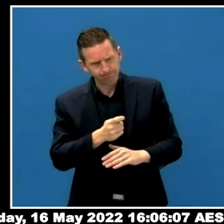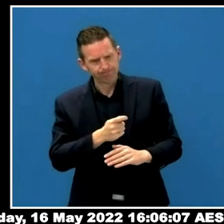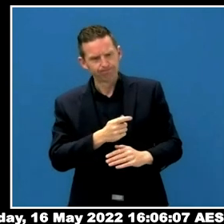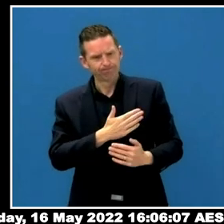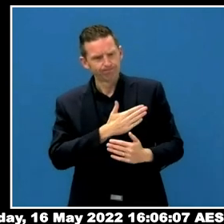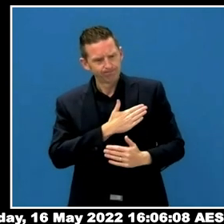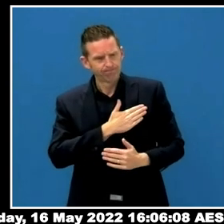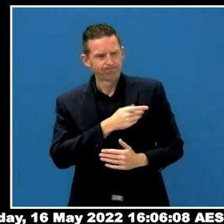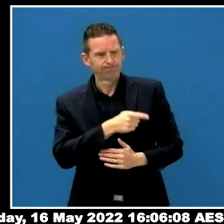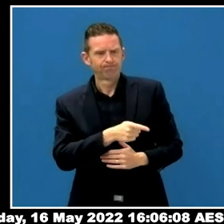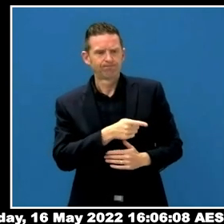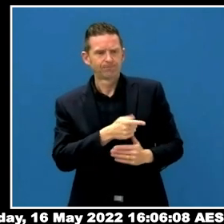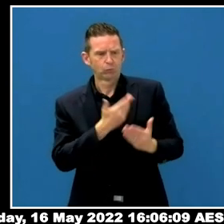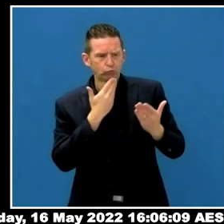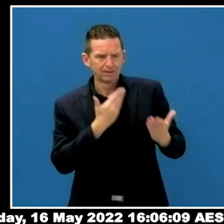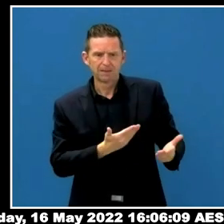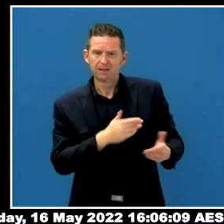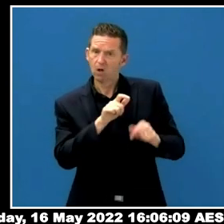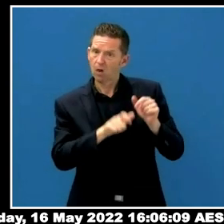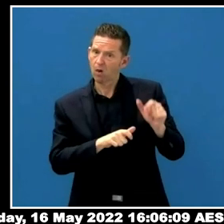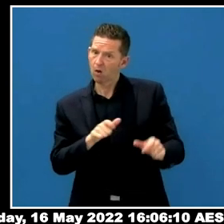4.2.2: